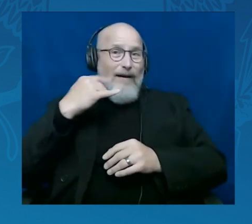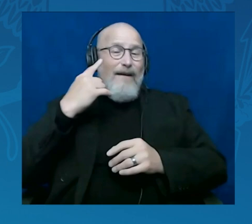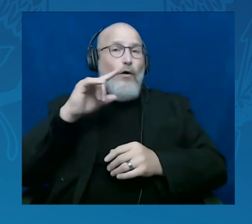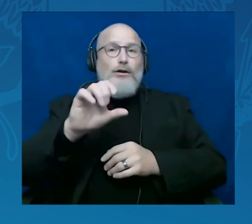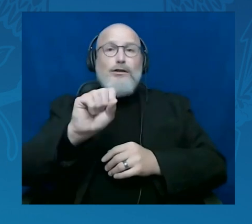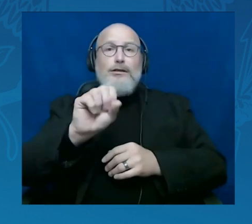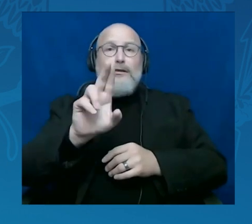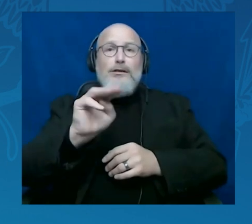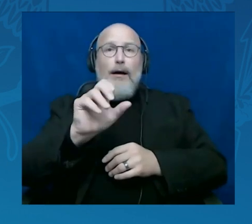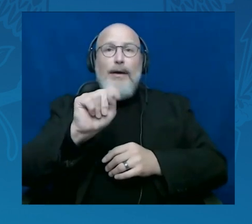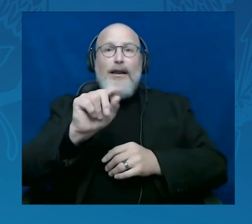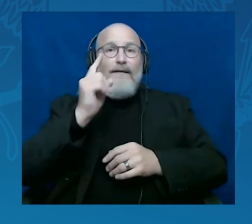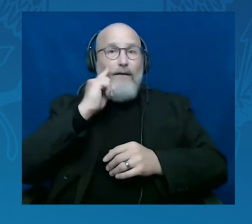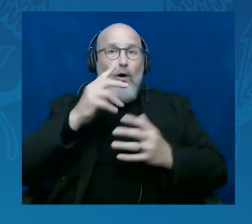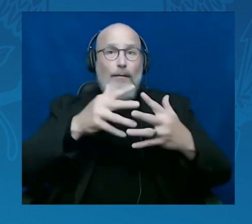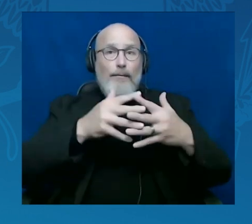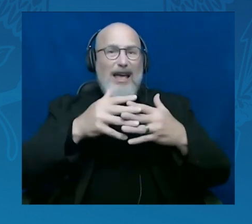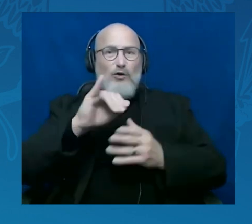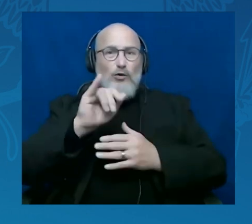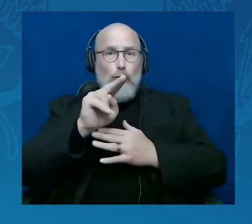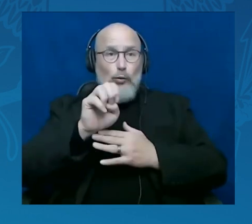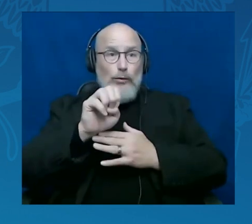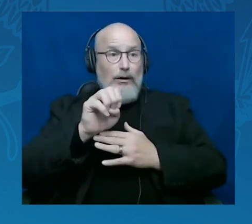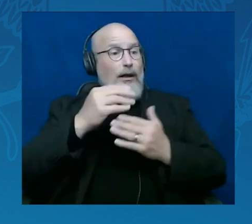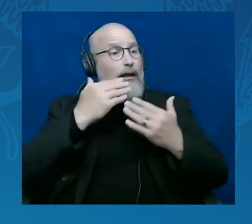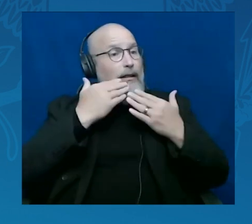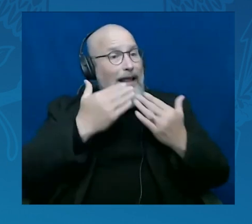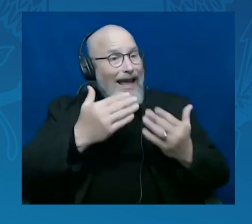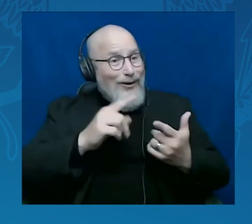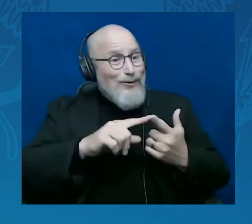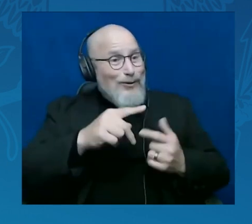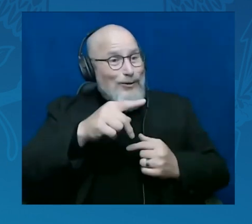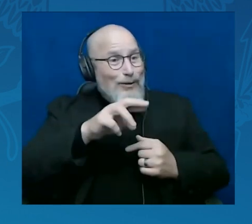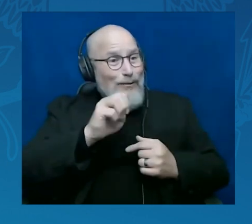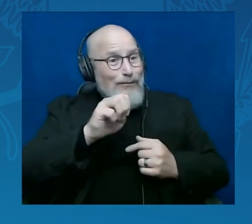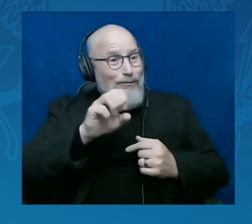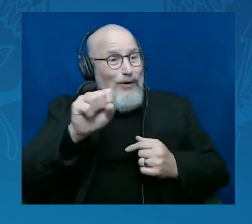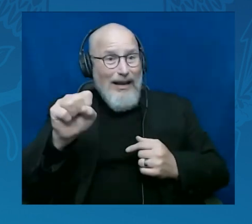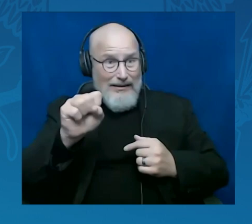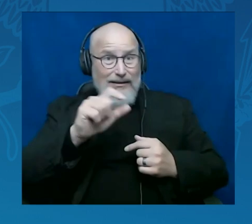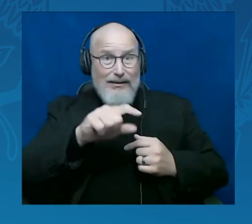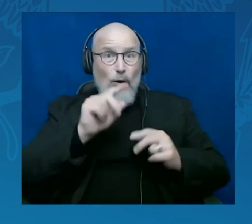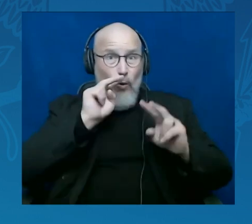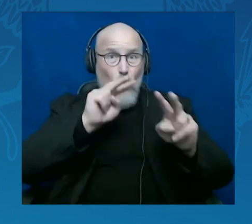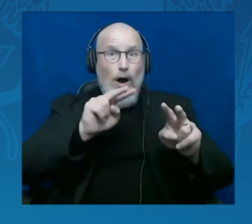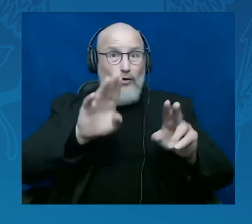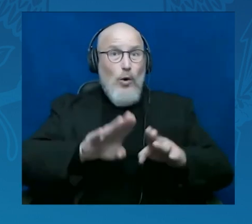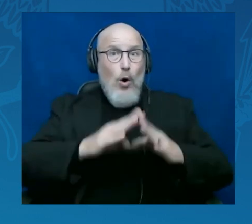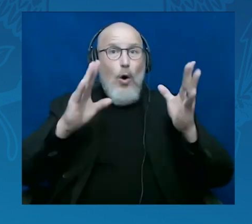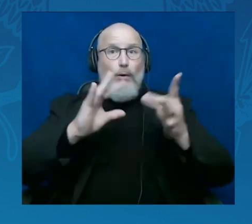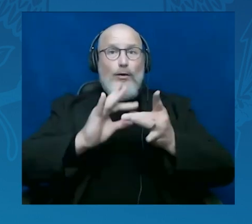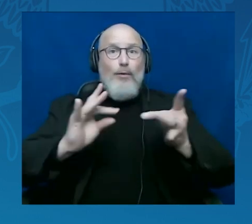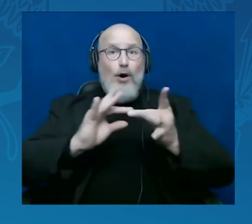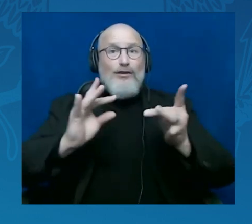Thank you to the members of the press who are watching these opening remarks. We will now proceed with the rest of our meeting.